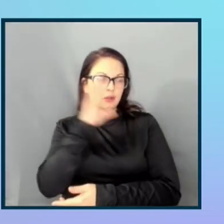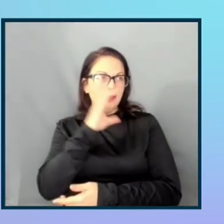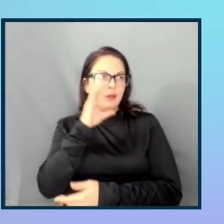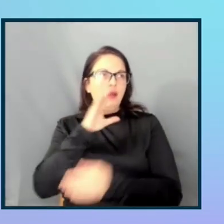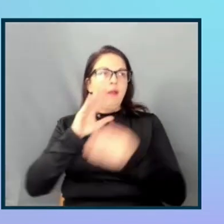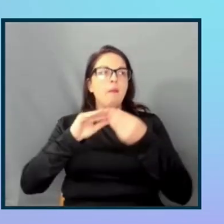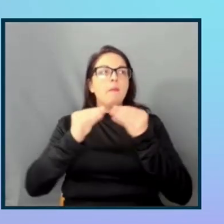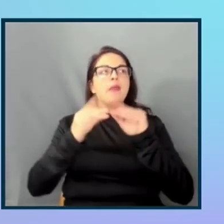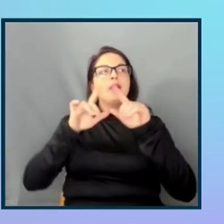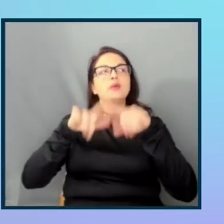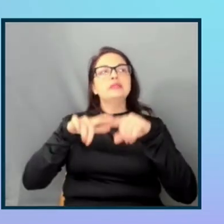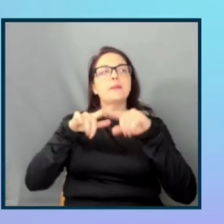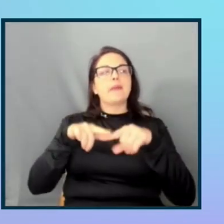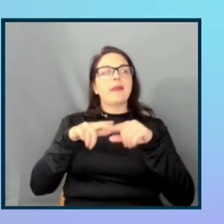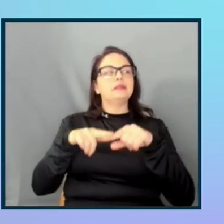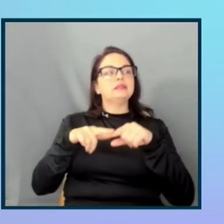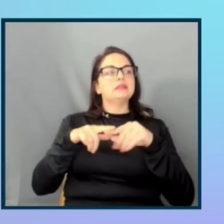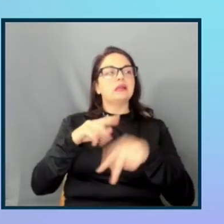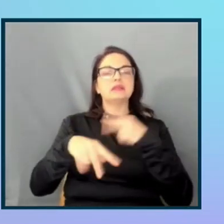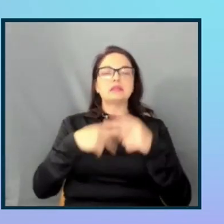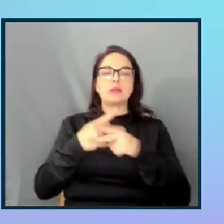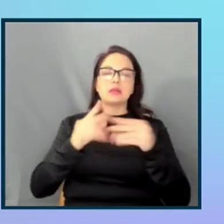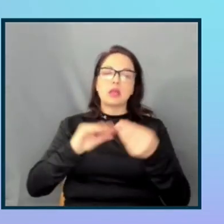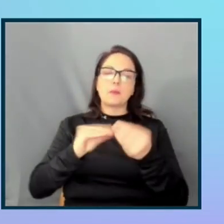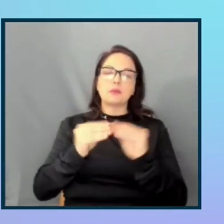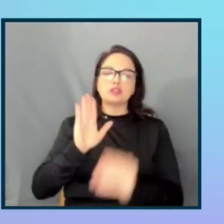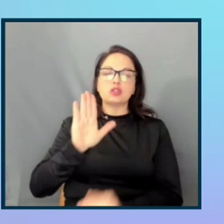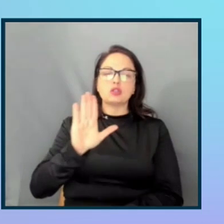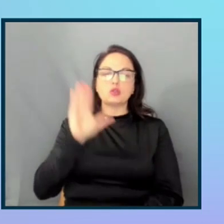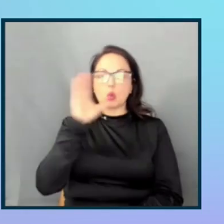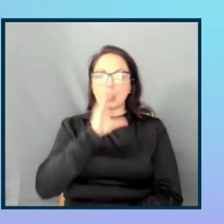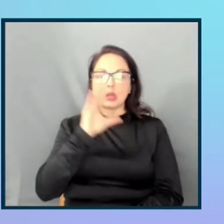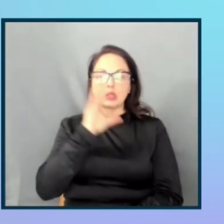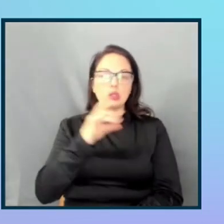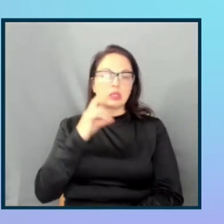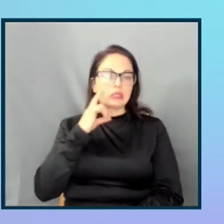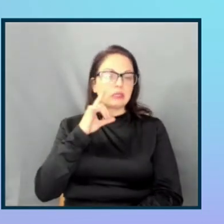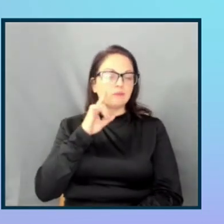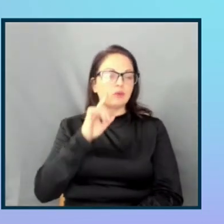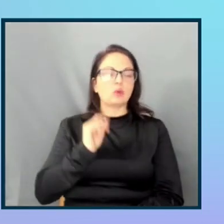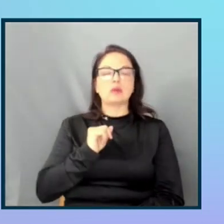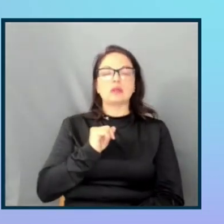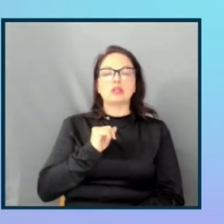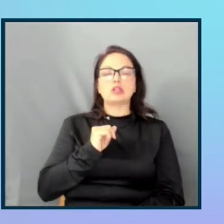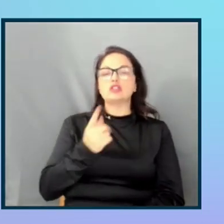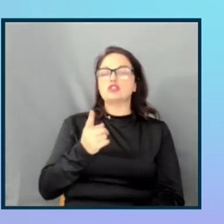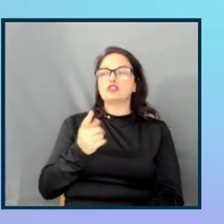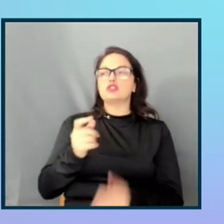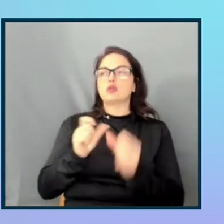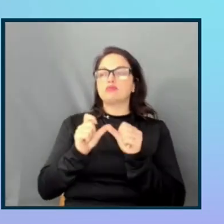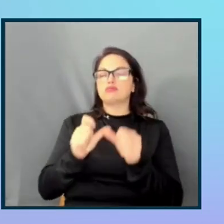and depend on the numbers you're looking for. So push user testing and push conversations with your users,